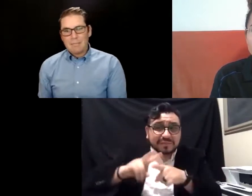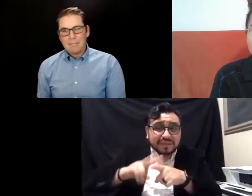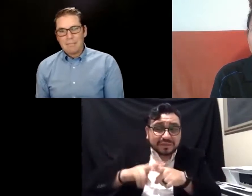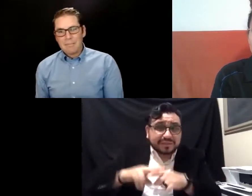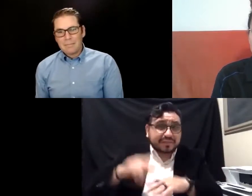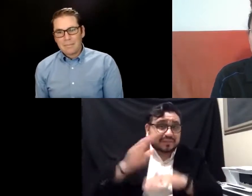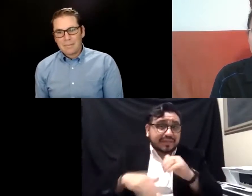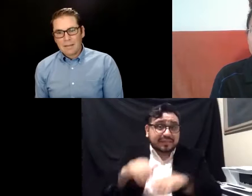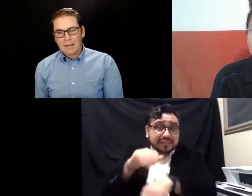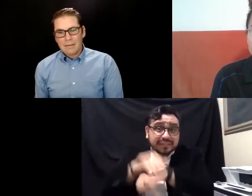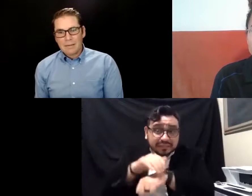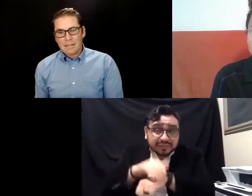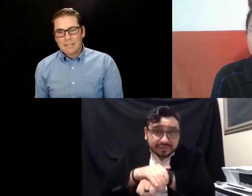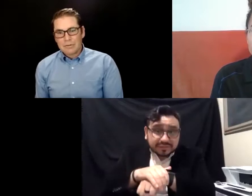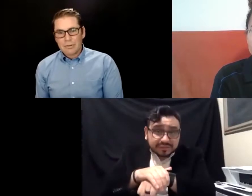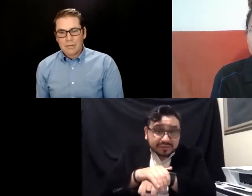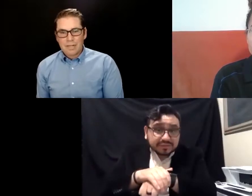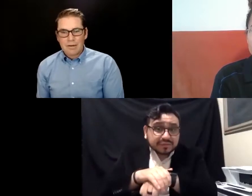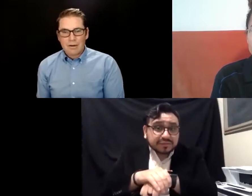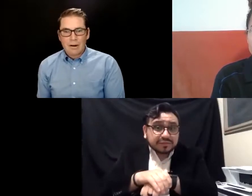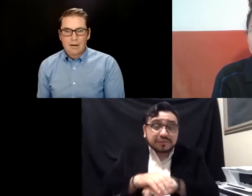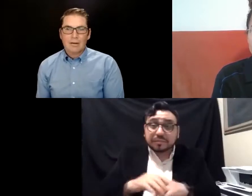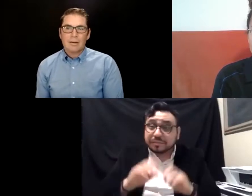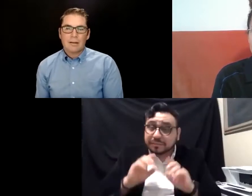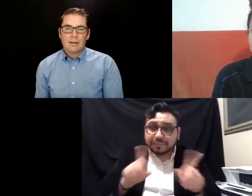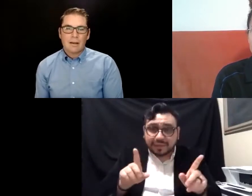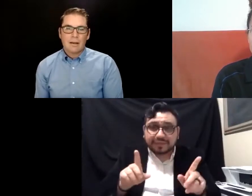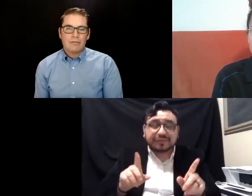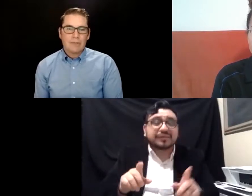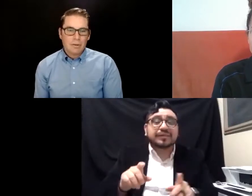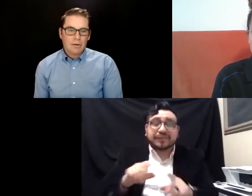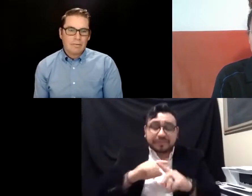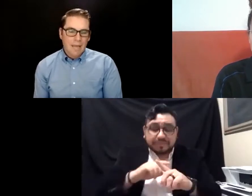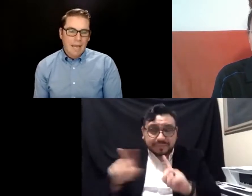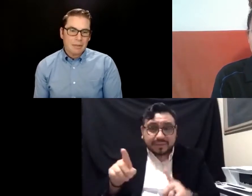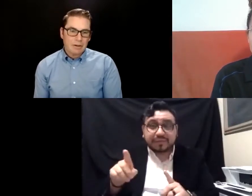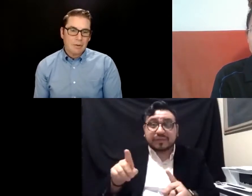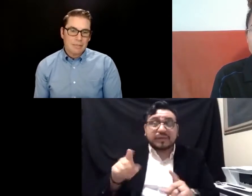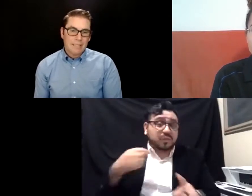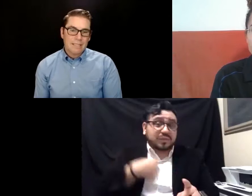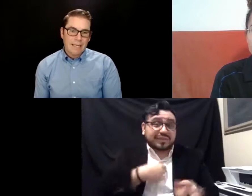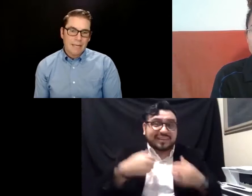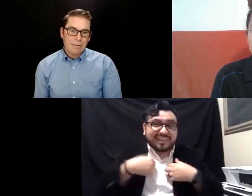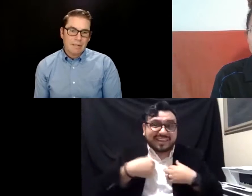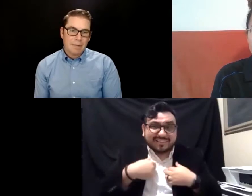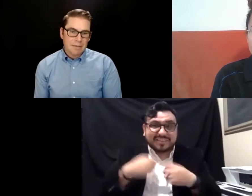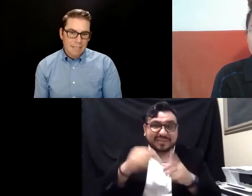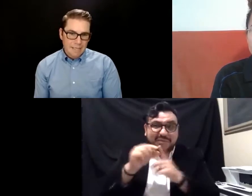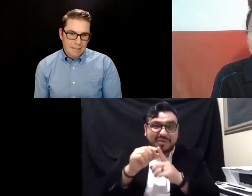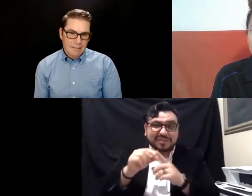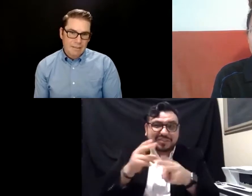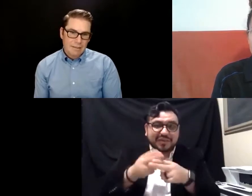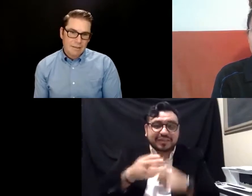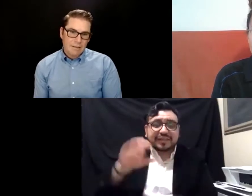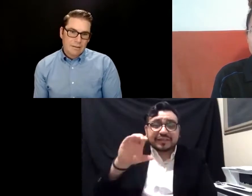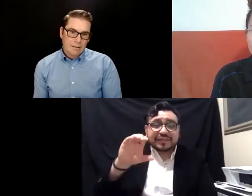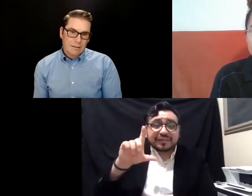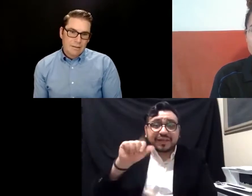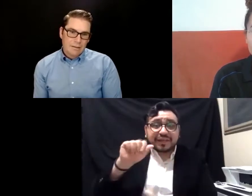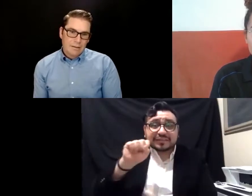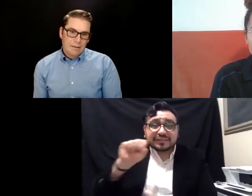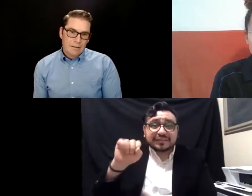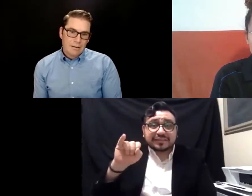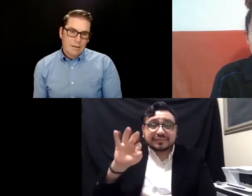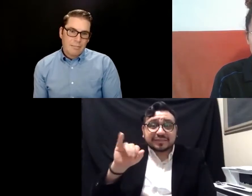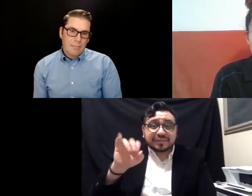it is true that there are fewer vocabulary words in sign language compared to English.